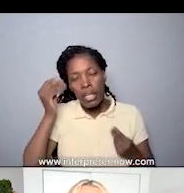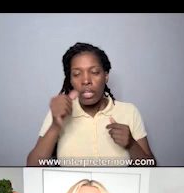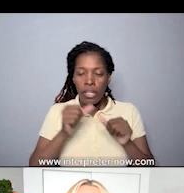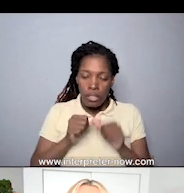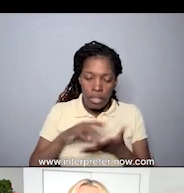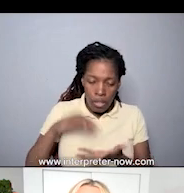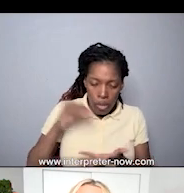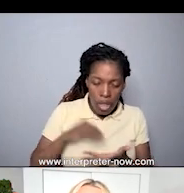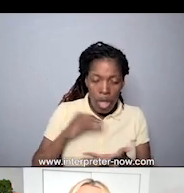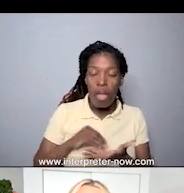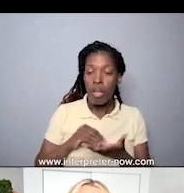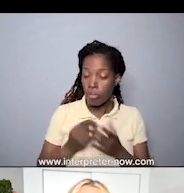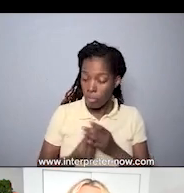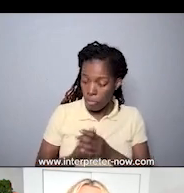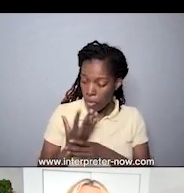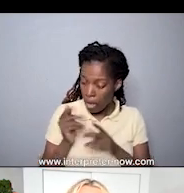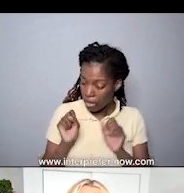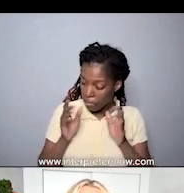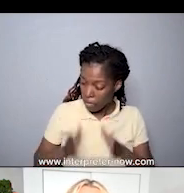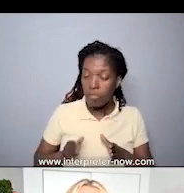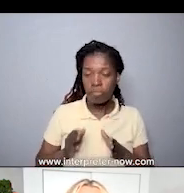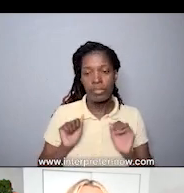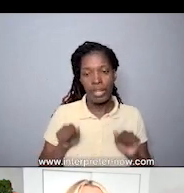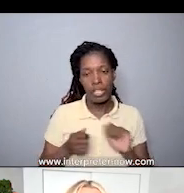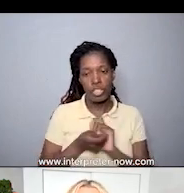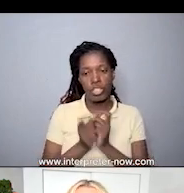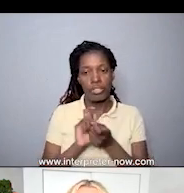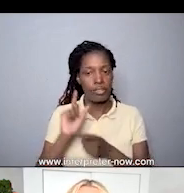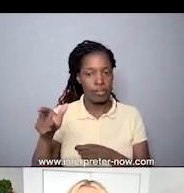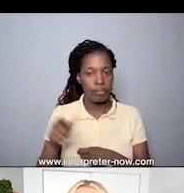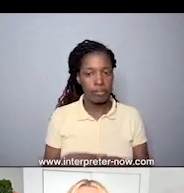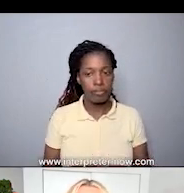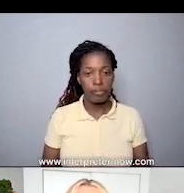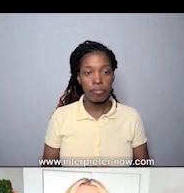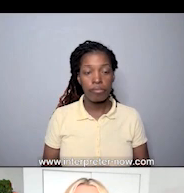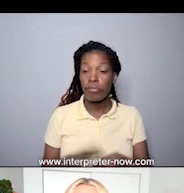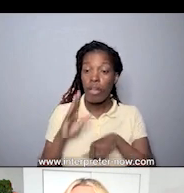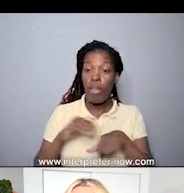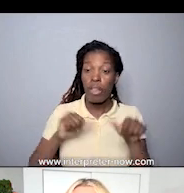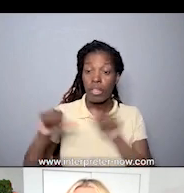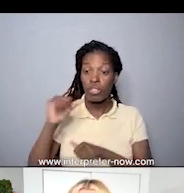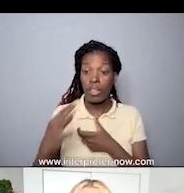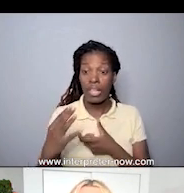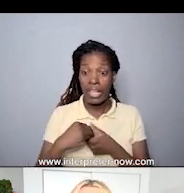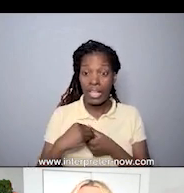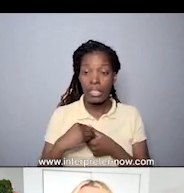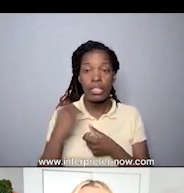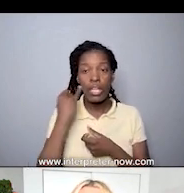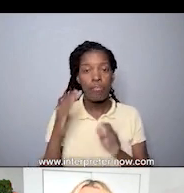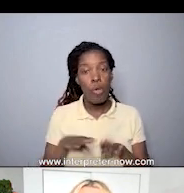they start to grow into change. Also, calling each other in only works if you're open to learning and receiving the feedback yourself.